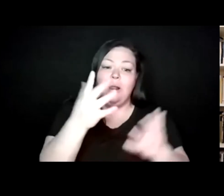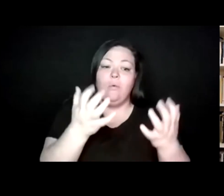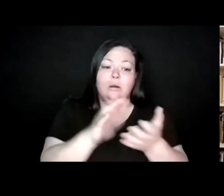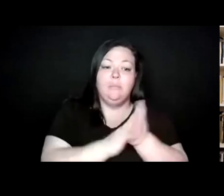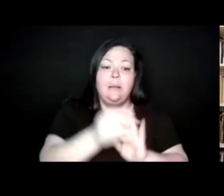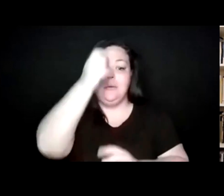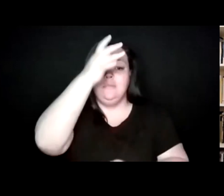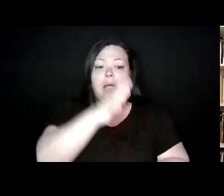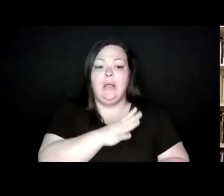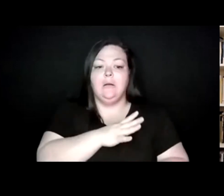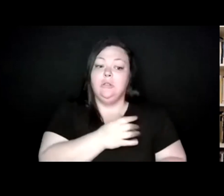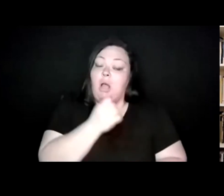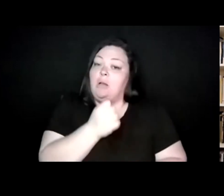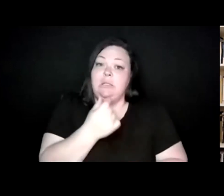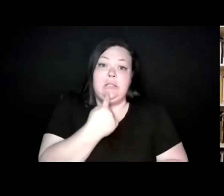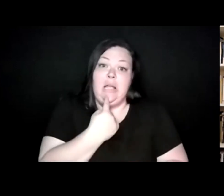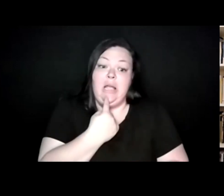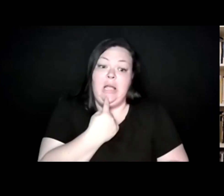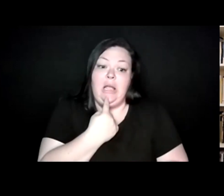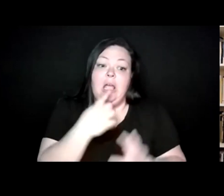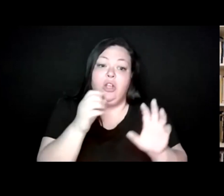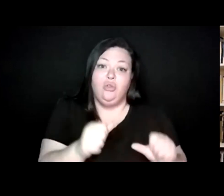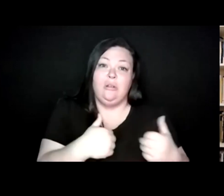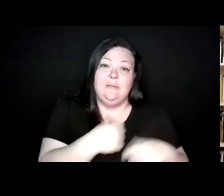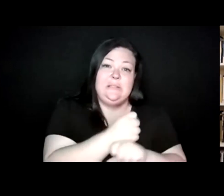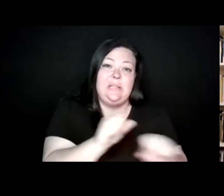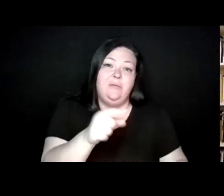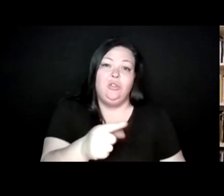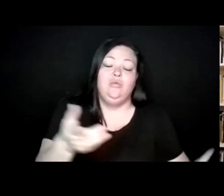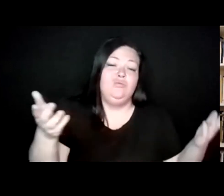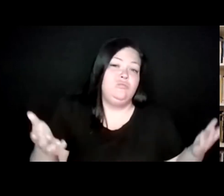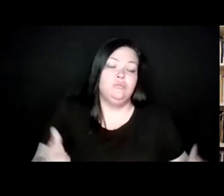To be a man. Which is not to say/ I could have saved you.